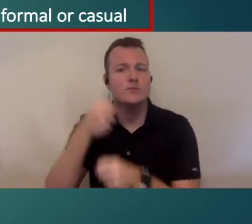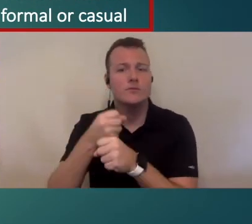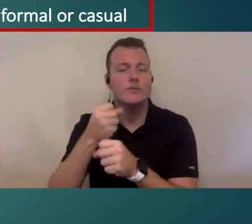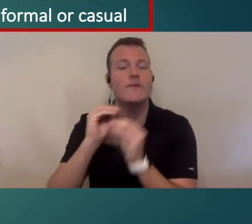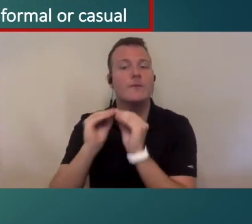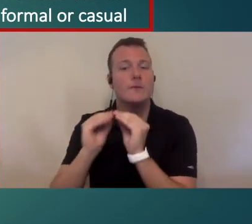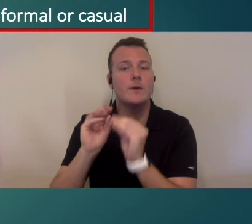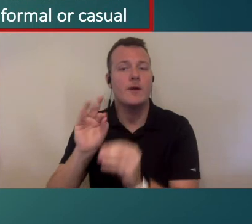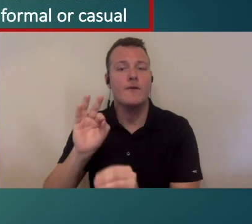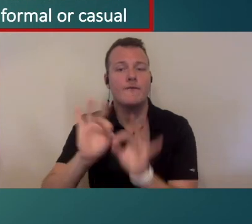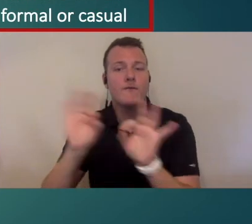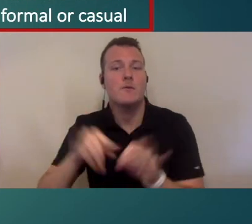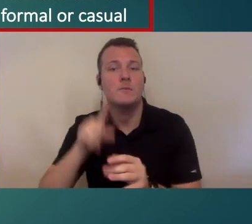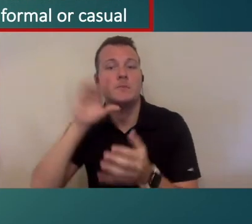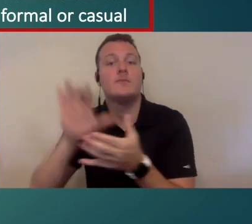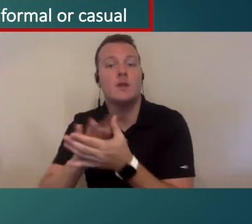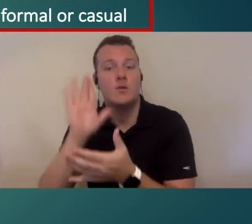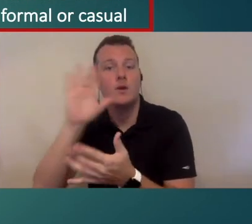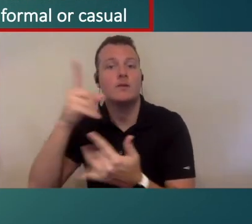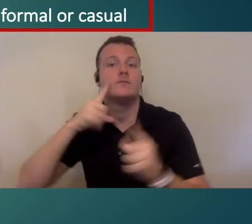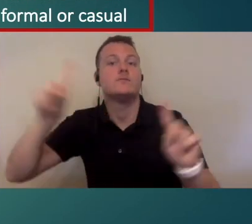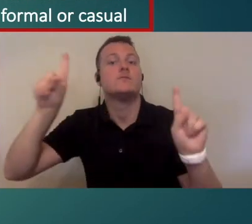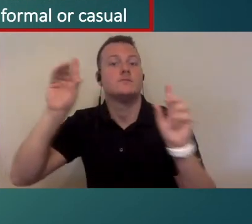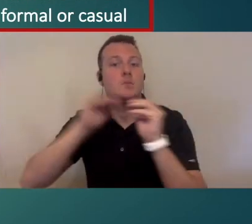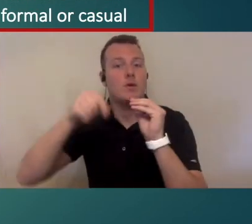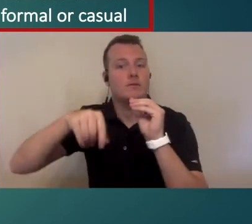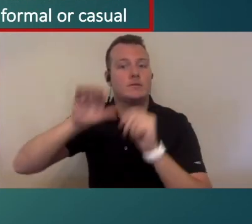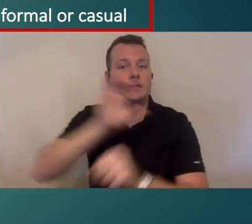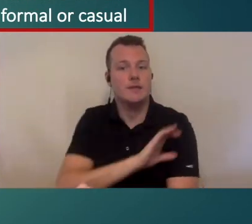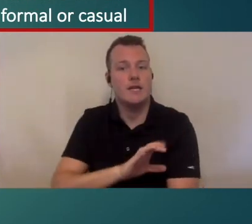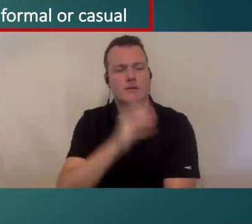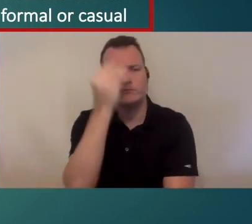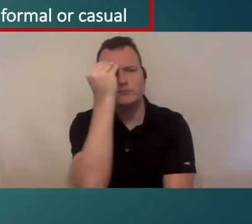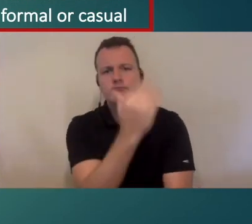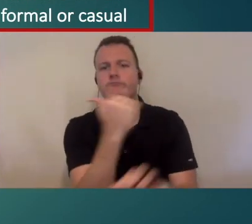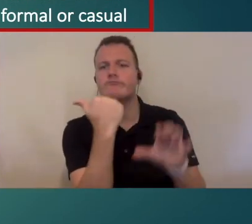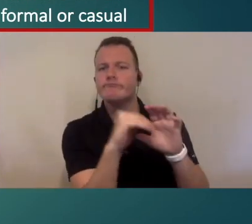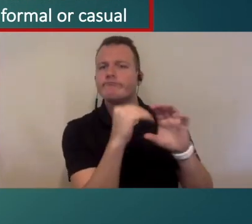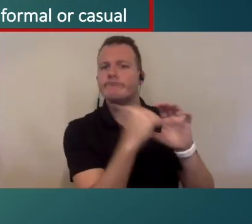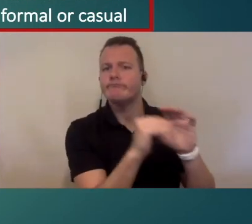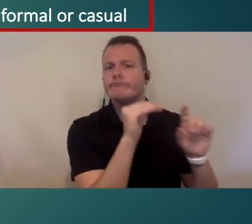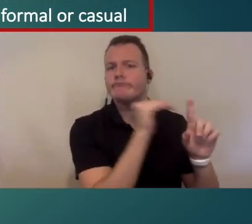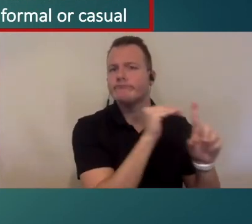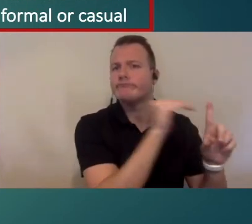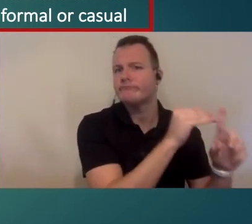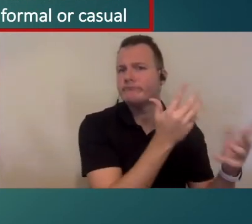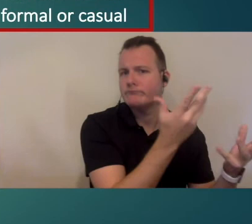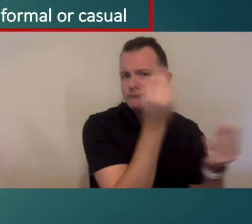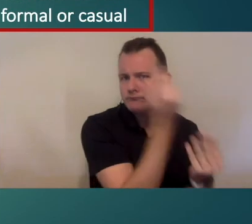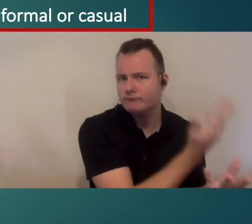you know. work better in our clinic.' And when it comes to that more annual, so I